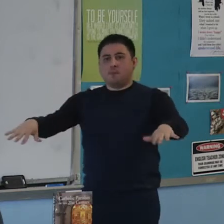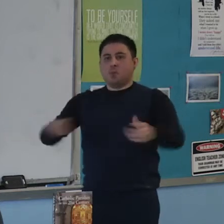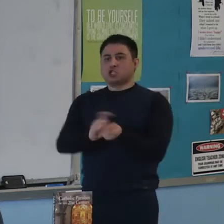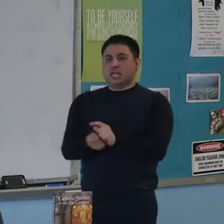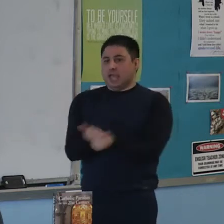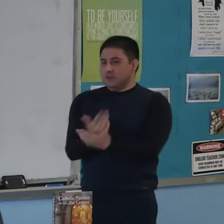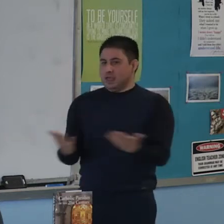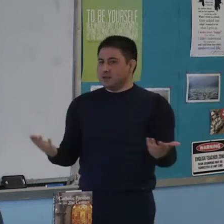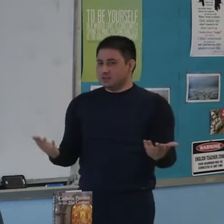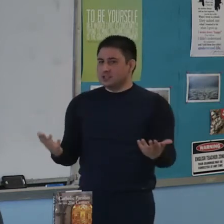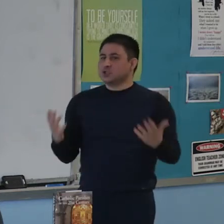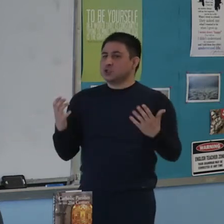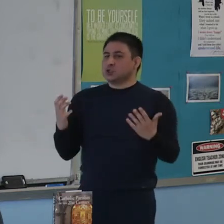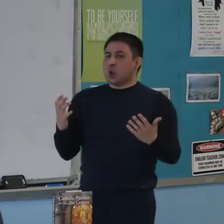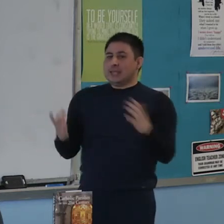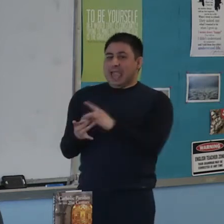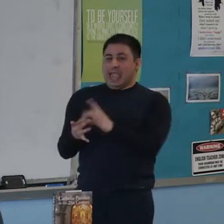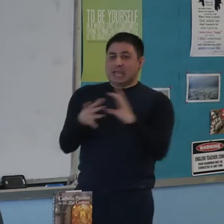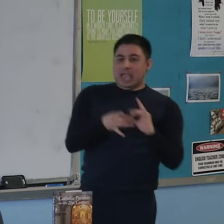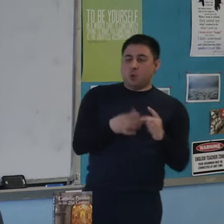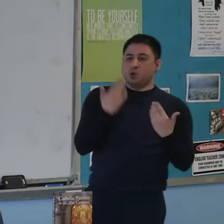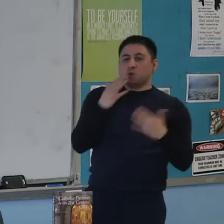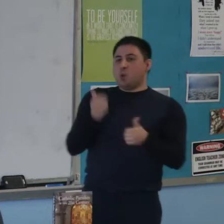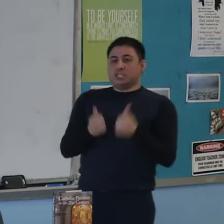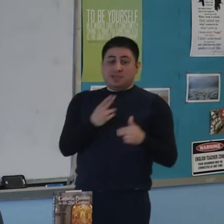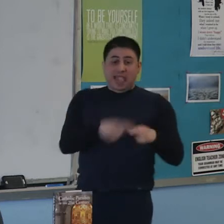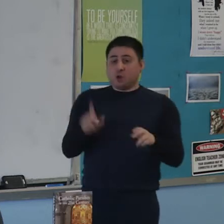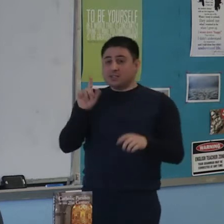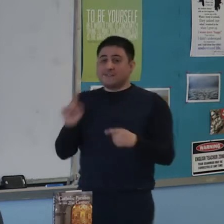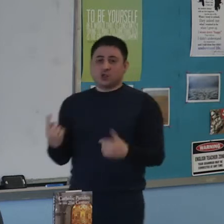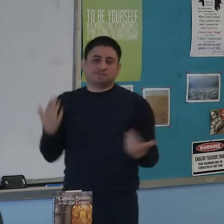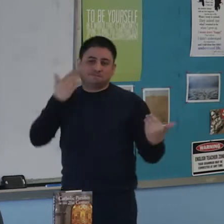So again, we don't know which came first on it, but it's a clear point of kind of